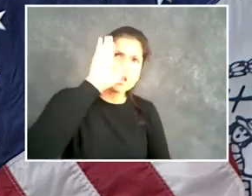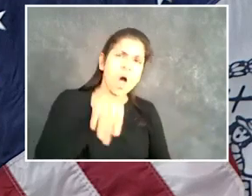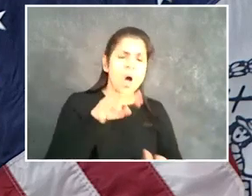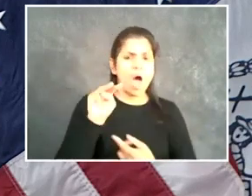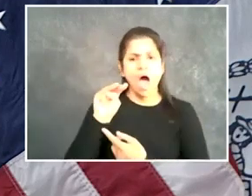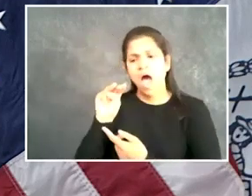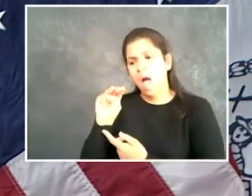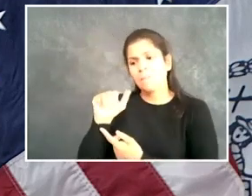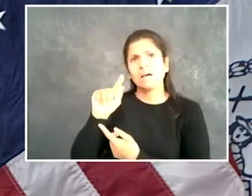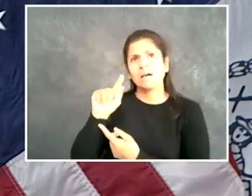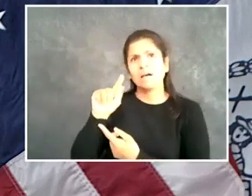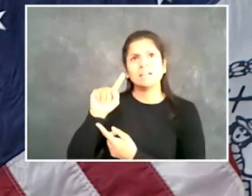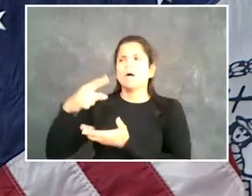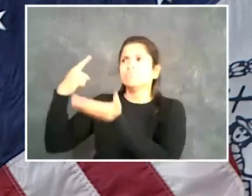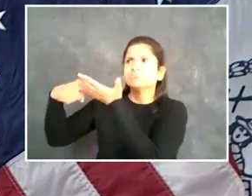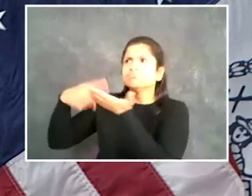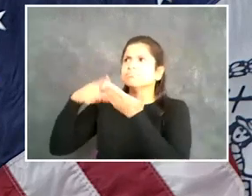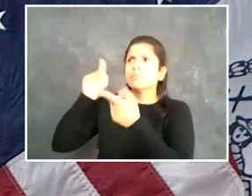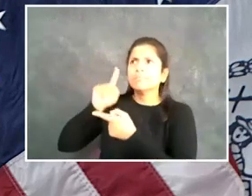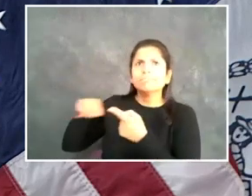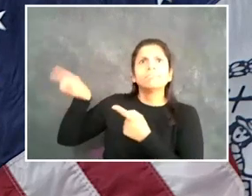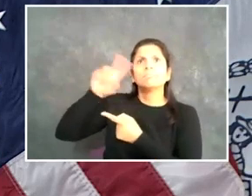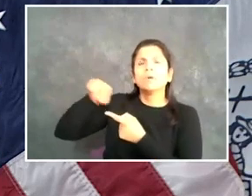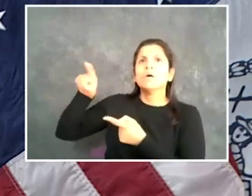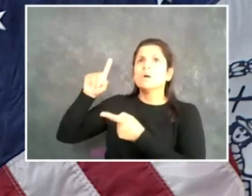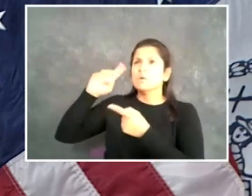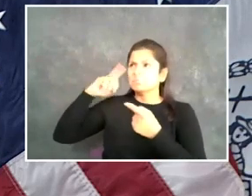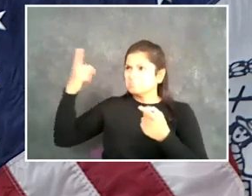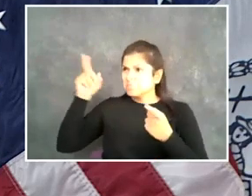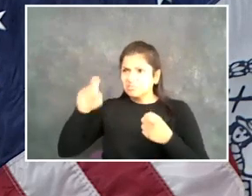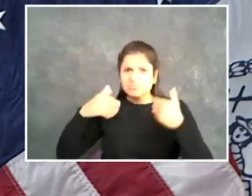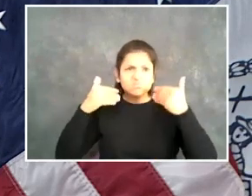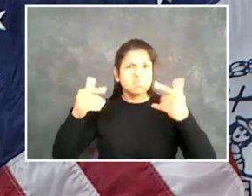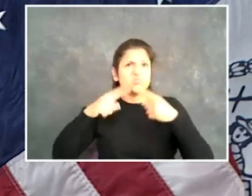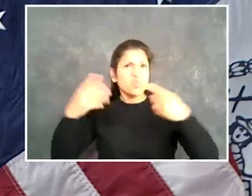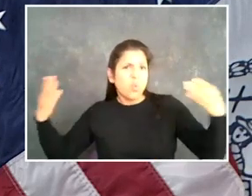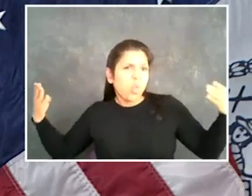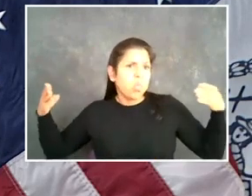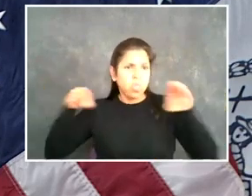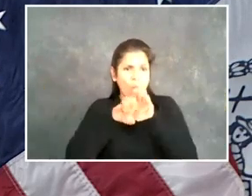SO WHAT IS THE LONG-TERM PLAN?